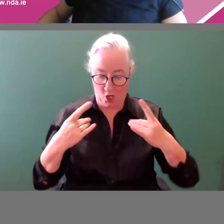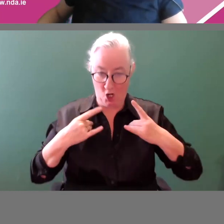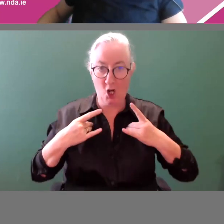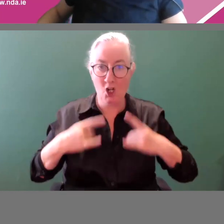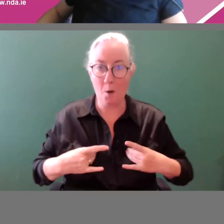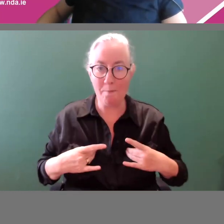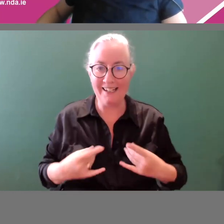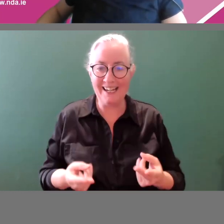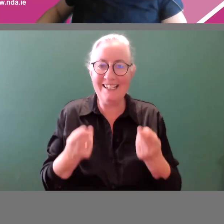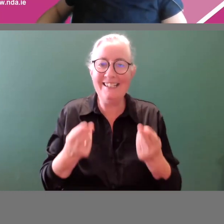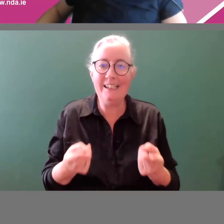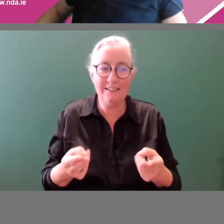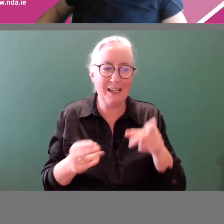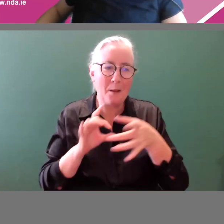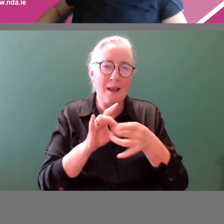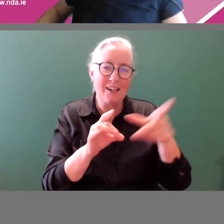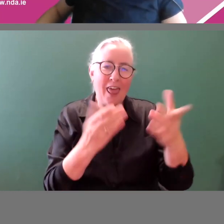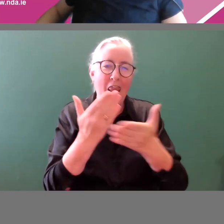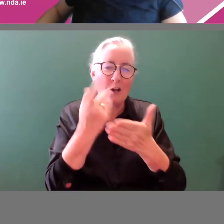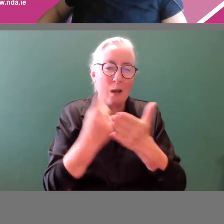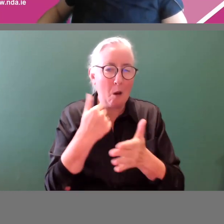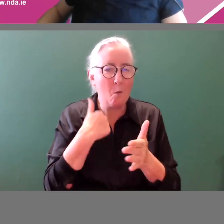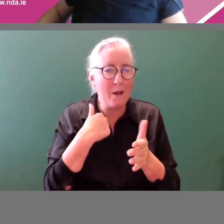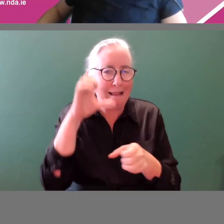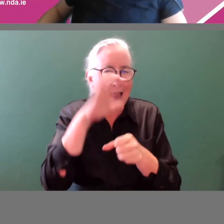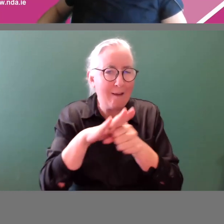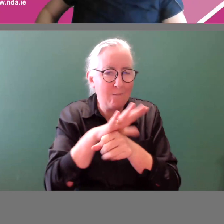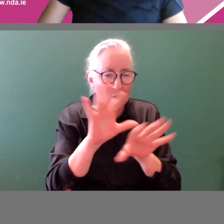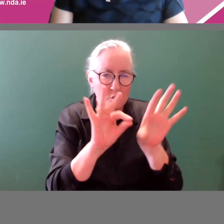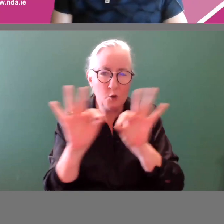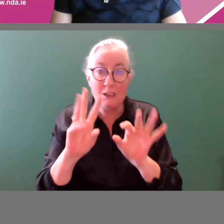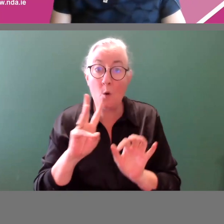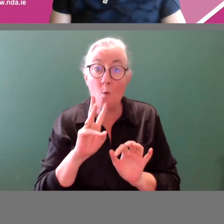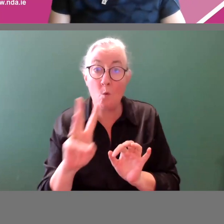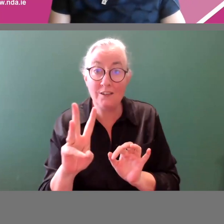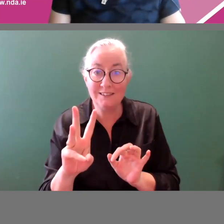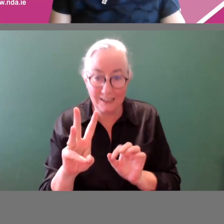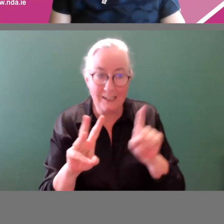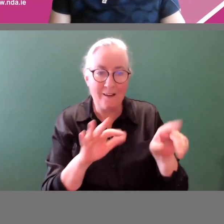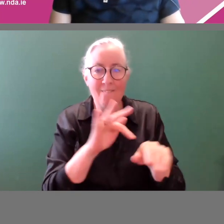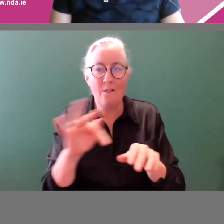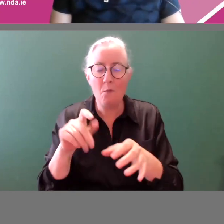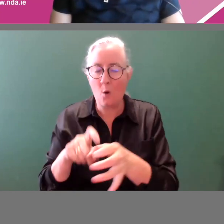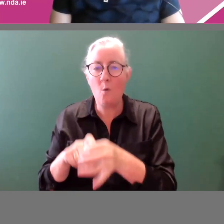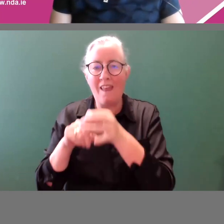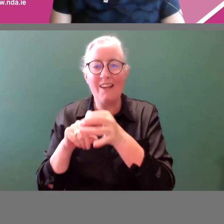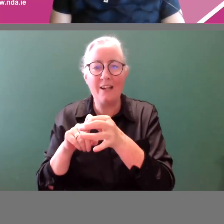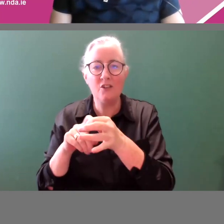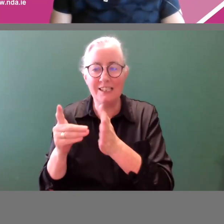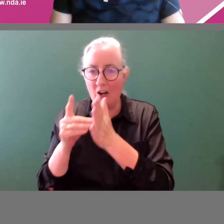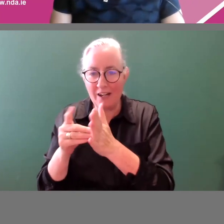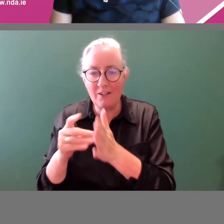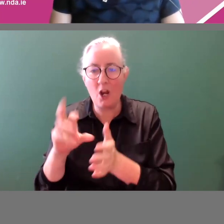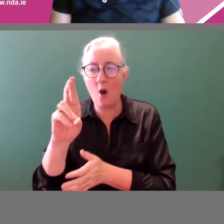this learning outcome. It comes directly from the qualifications directive and the RIAA standard of